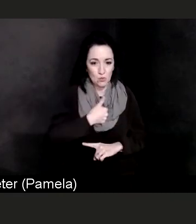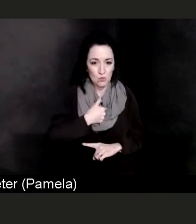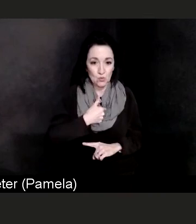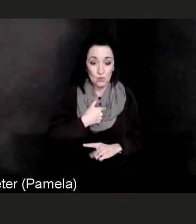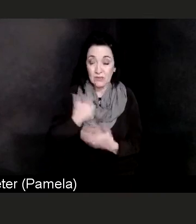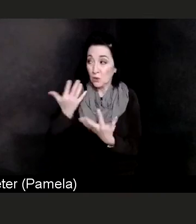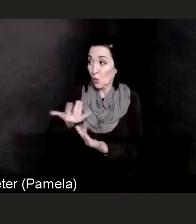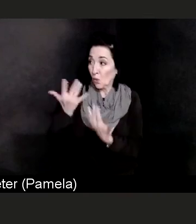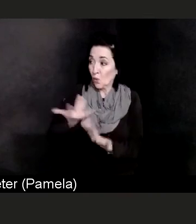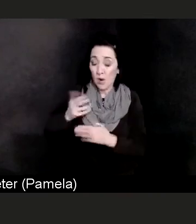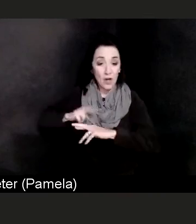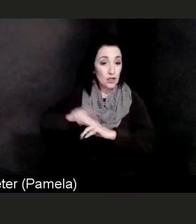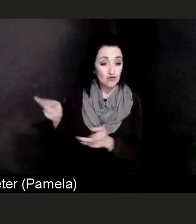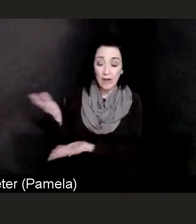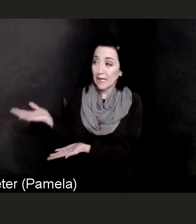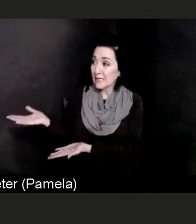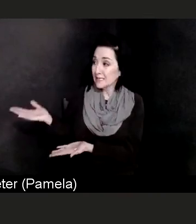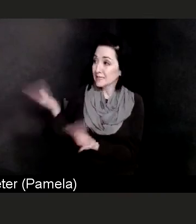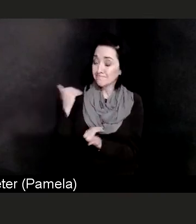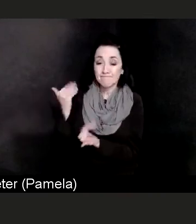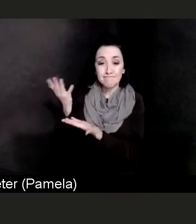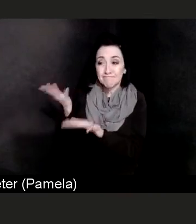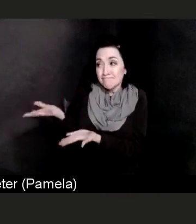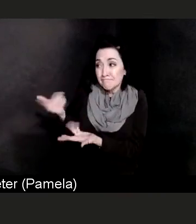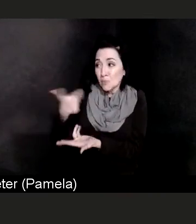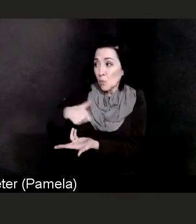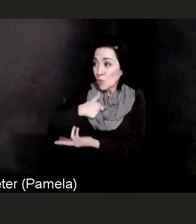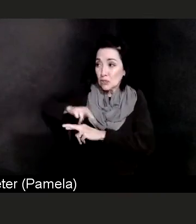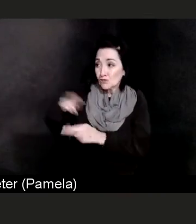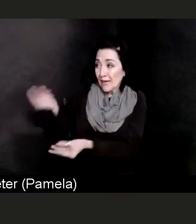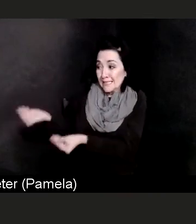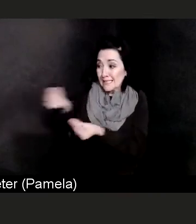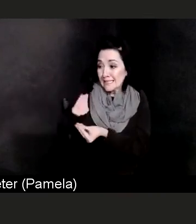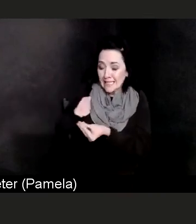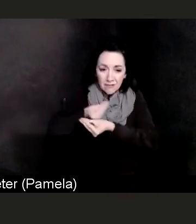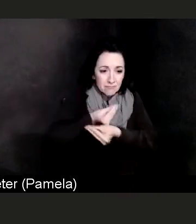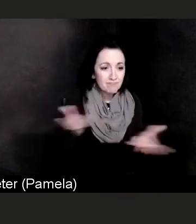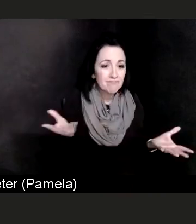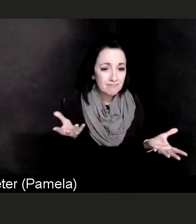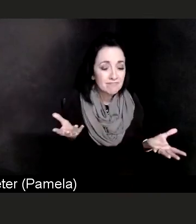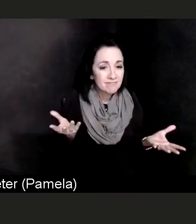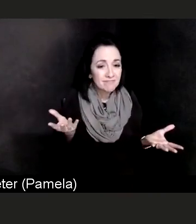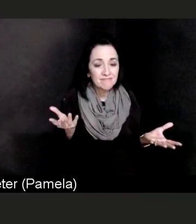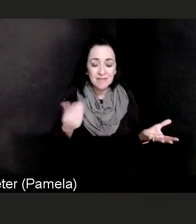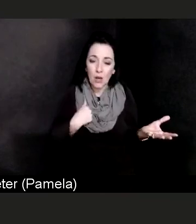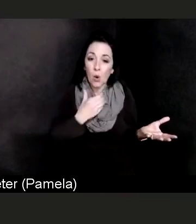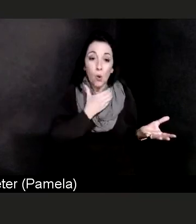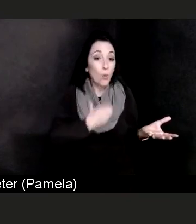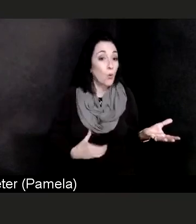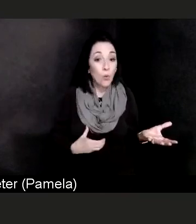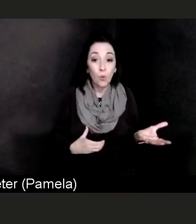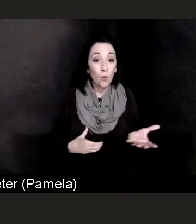I wish it was like I said an opportunity where doses were available and we could go out there and get it.